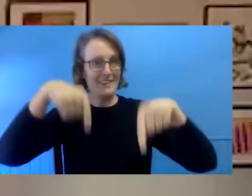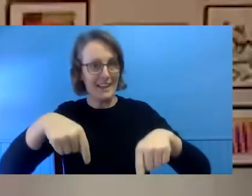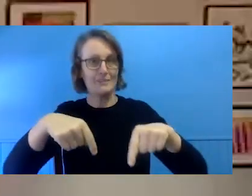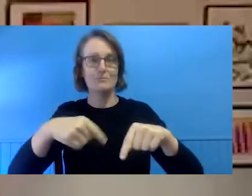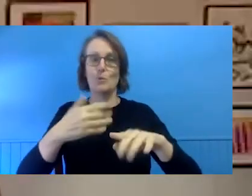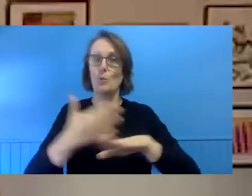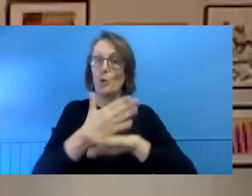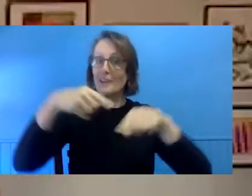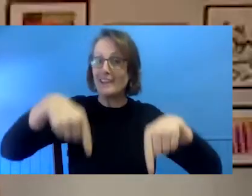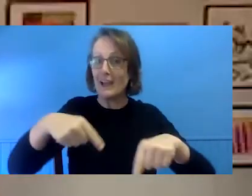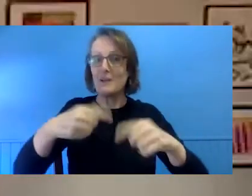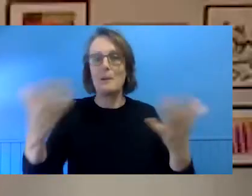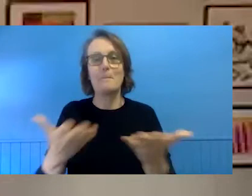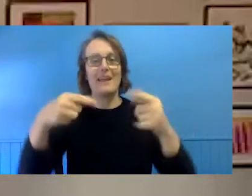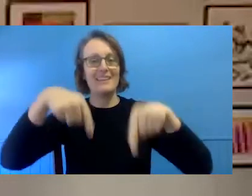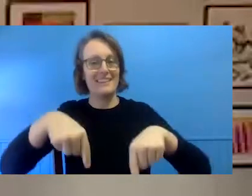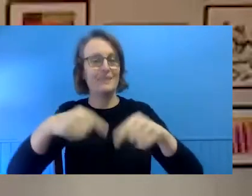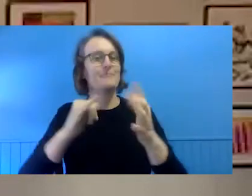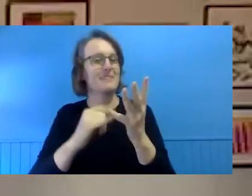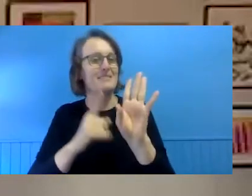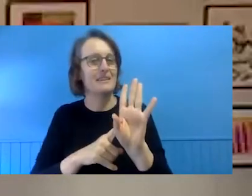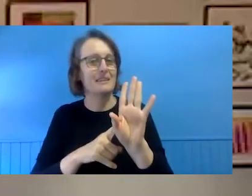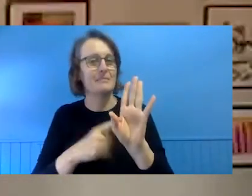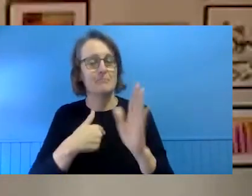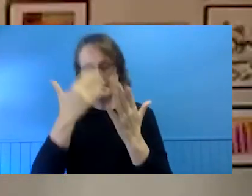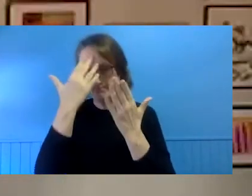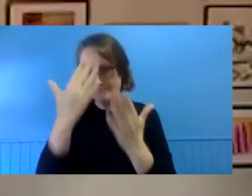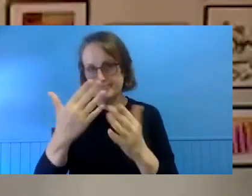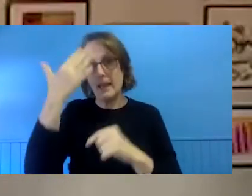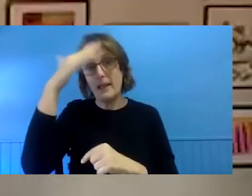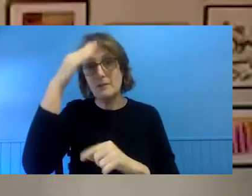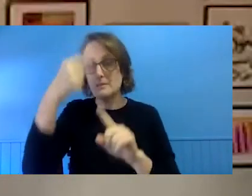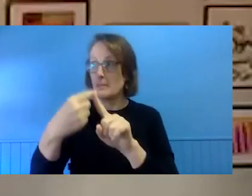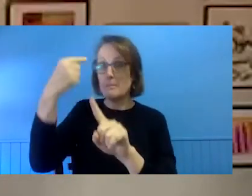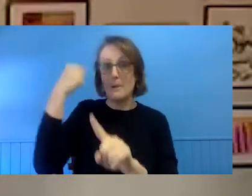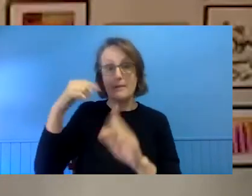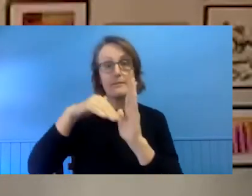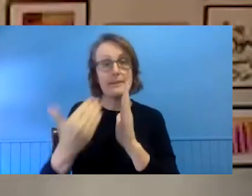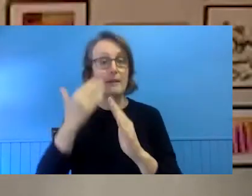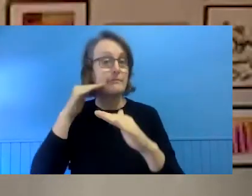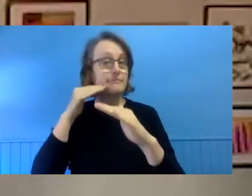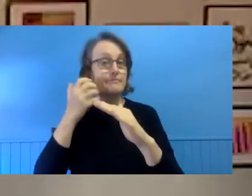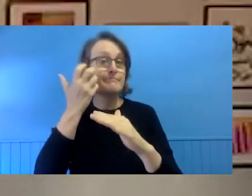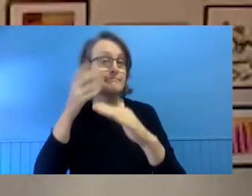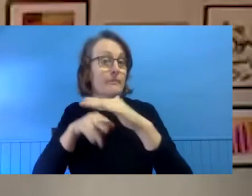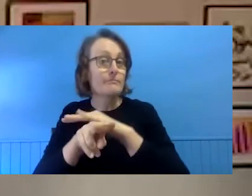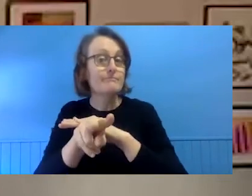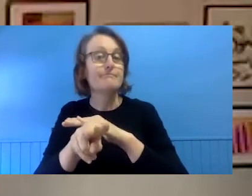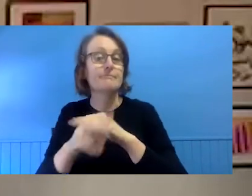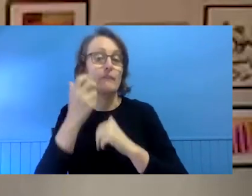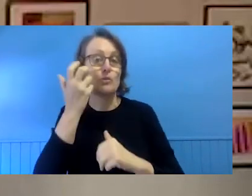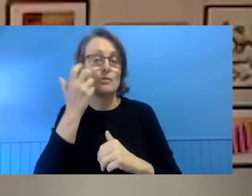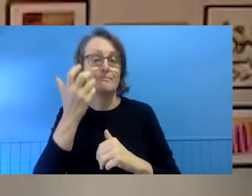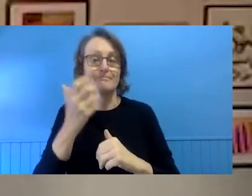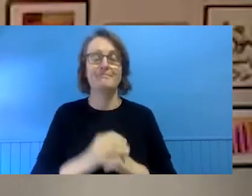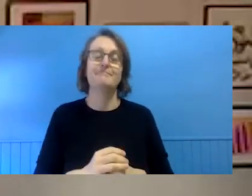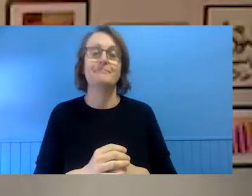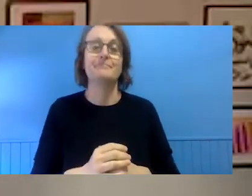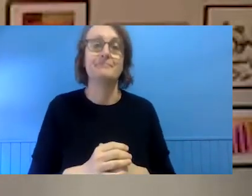I pay my deep respects to the elders past, present and future and I encourage you to share with us today from where you are joining from.